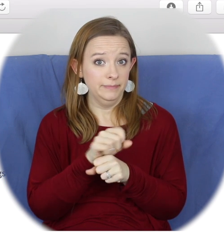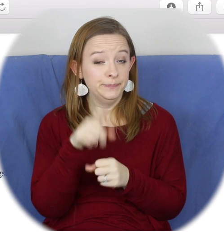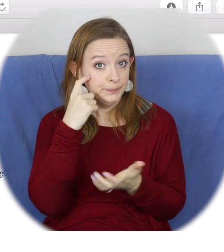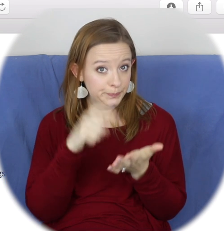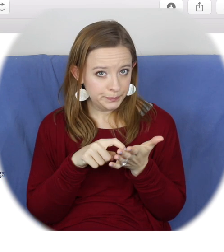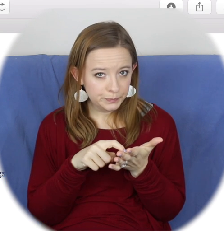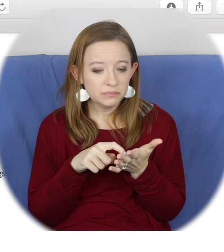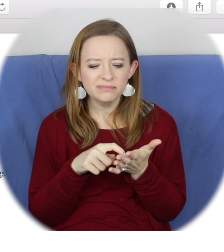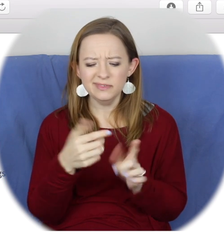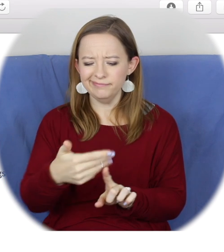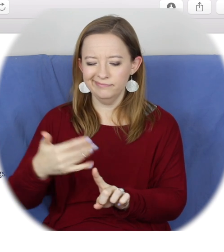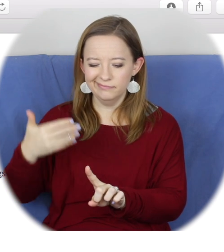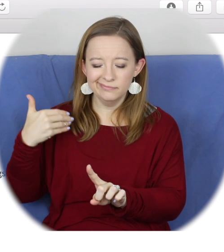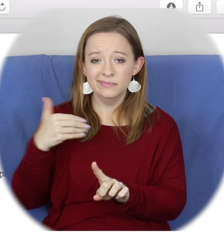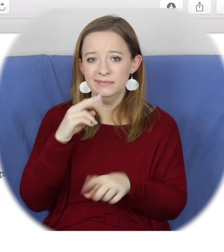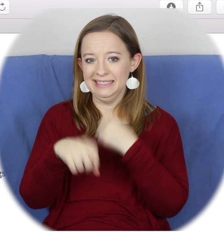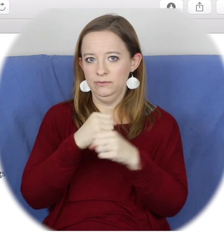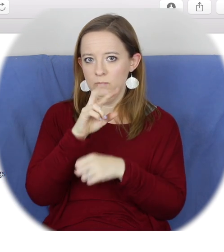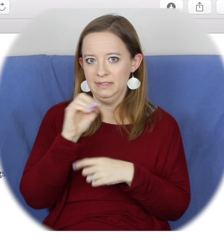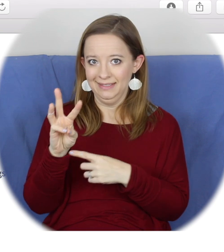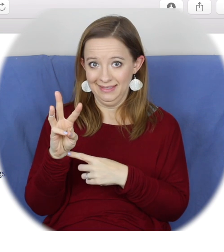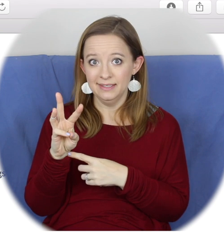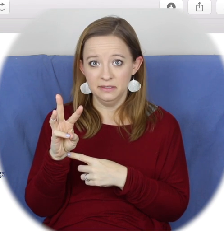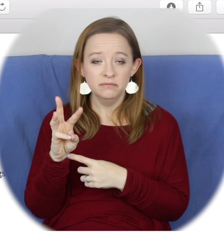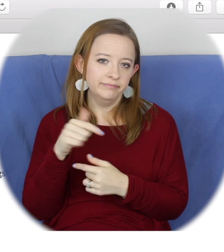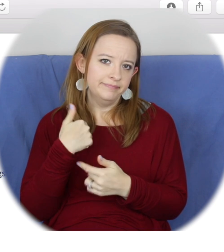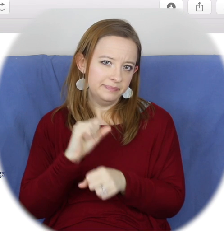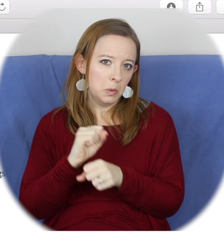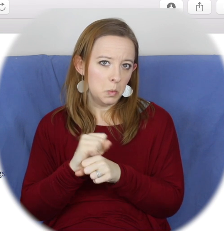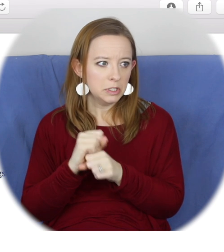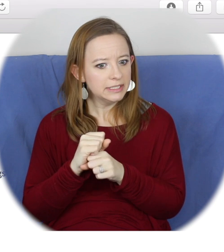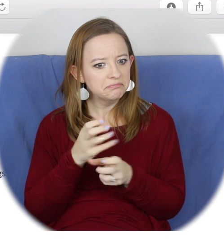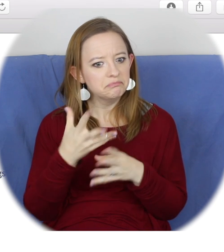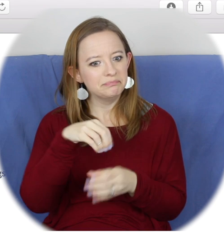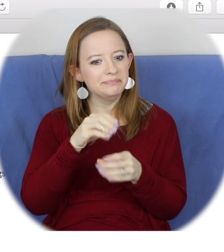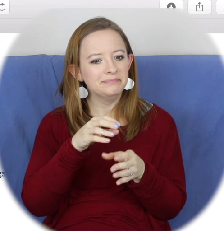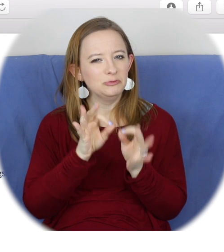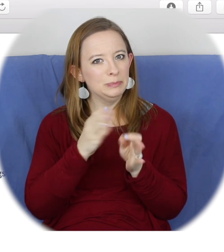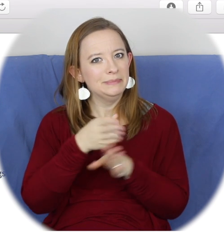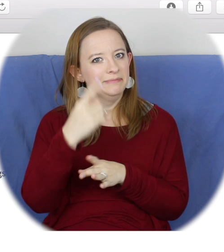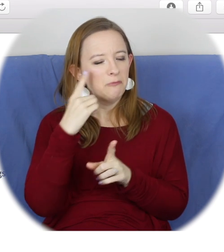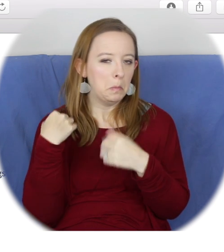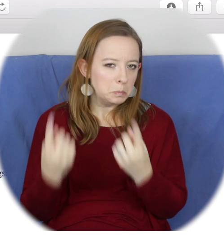I go back till 2006 because I have been working in the field for a little bit of time now.